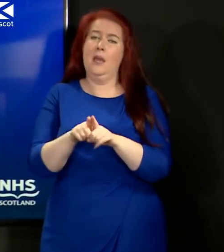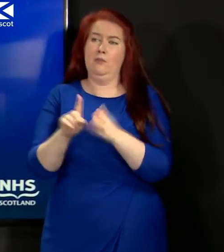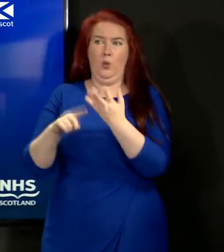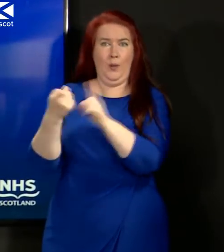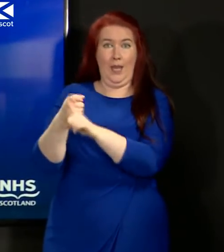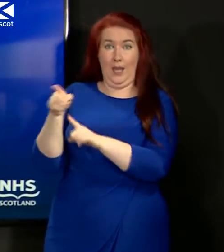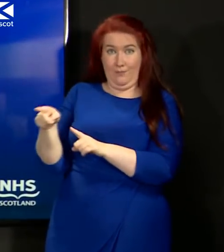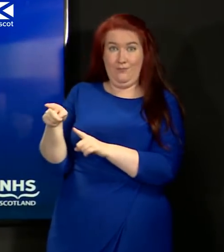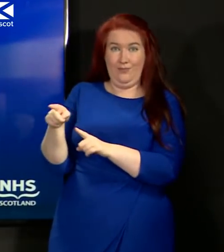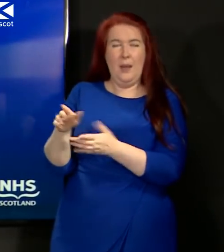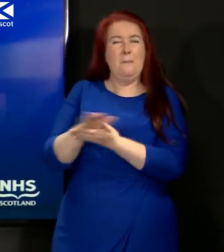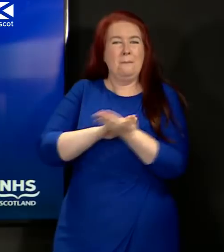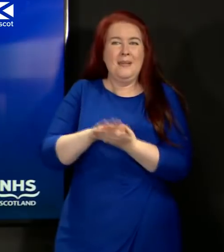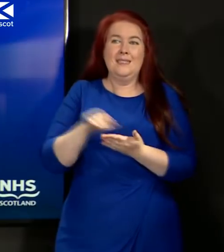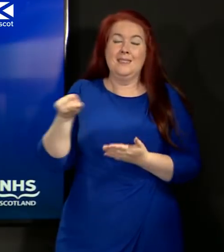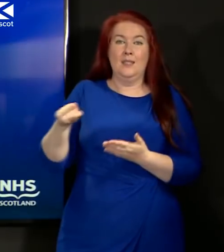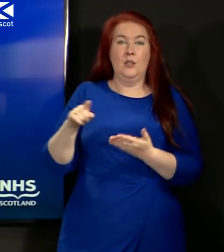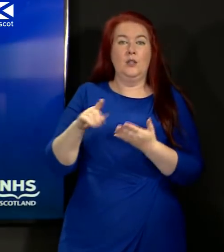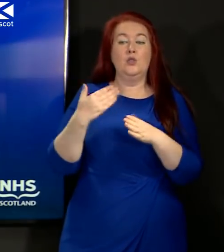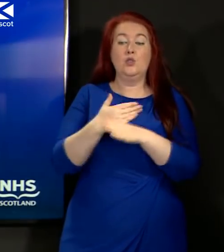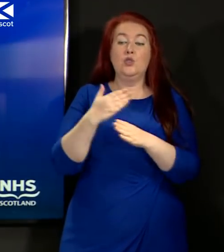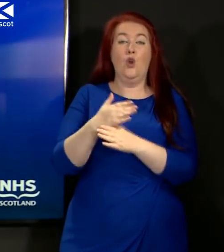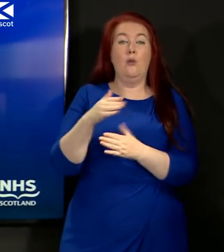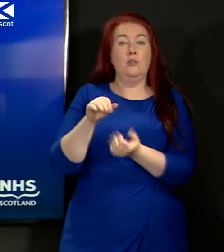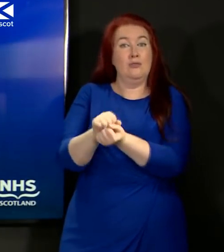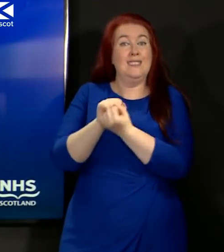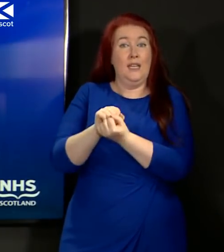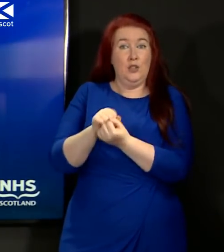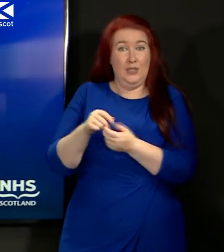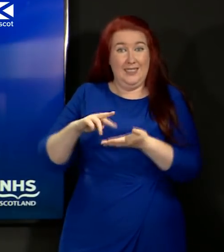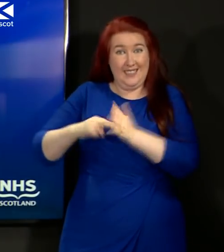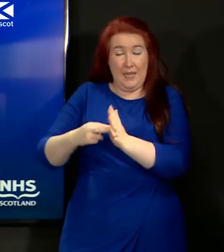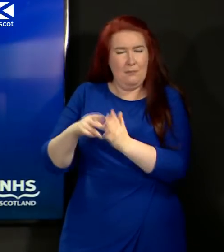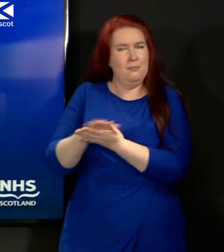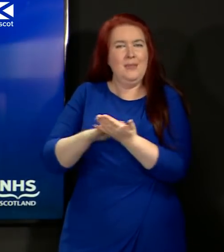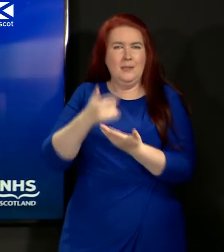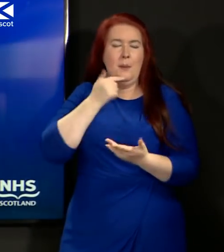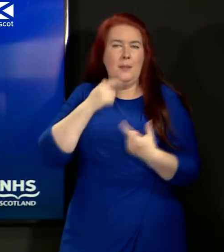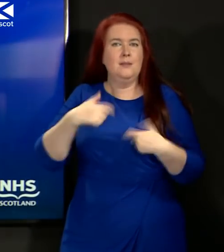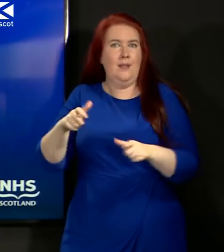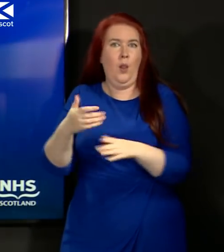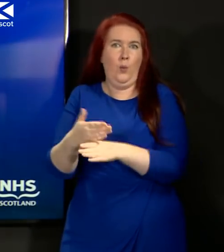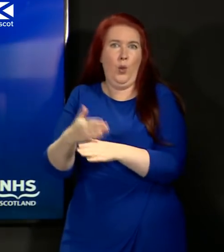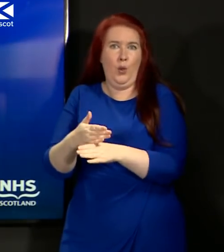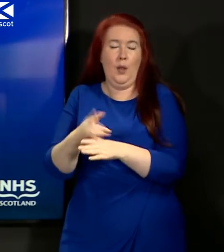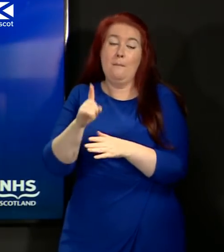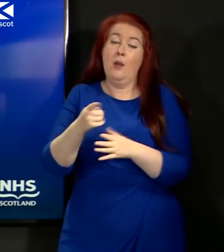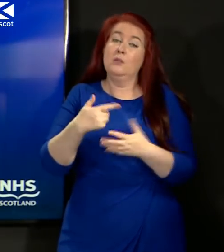scheme is keeping people in employment. As the economy eases open, we would hope that